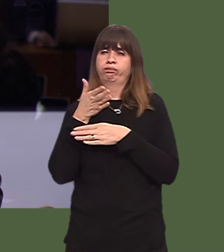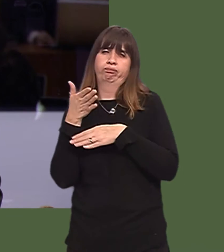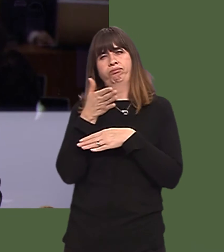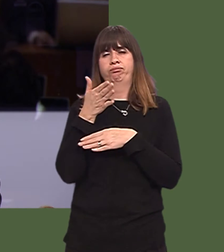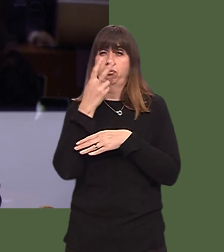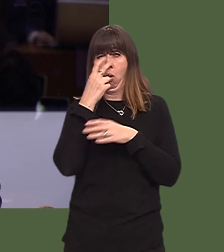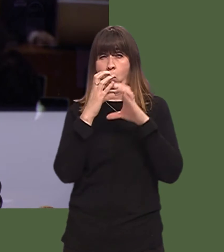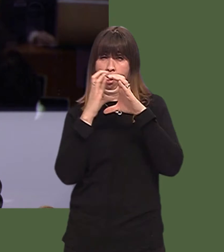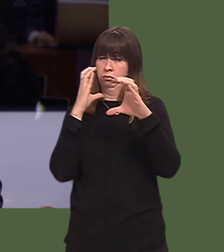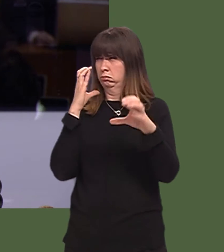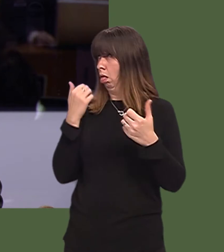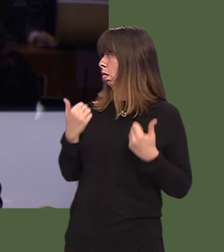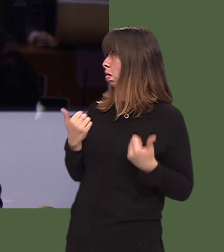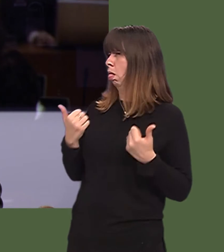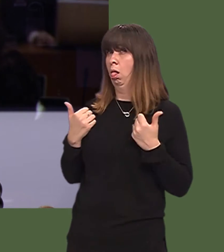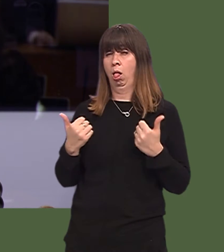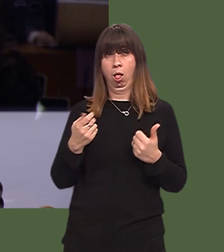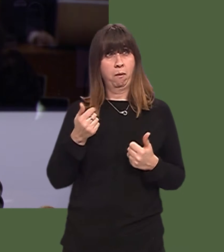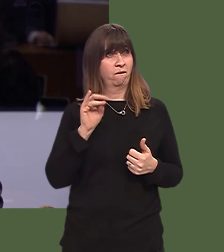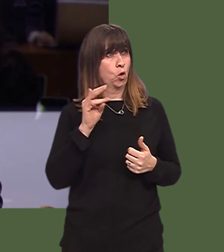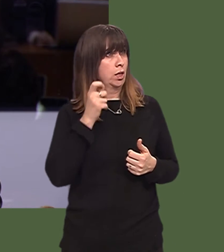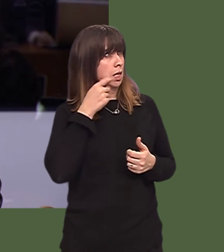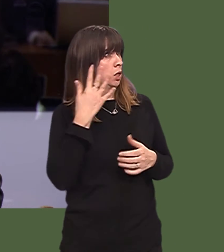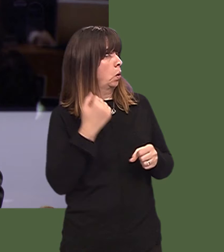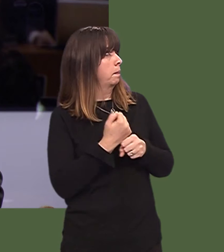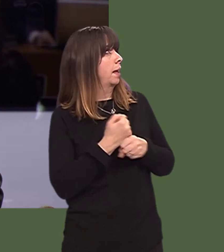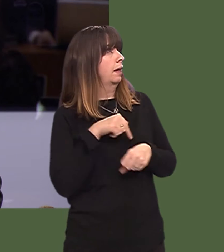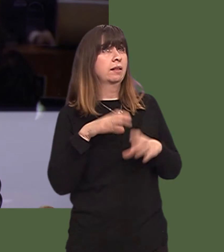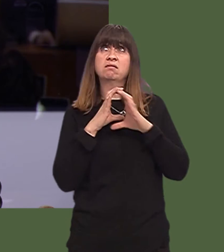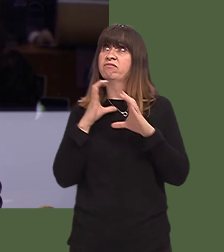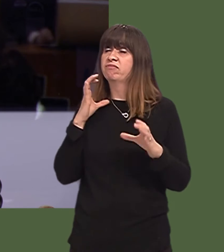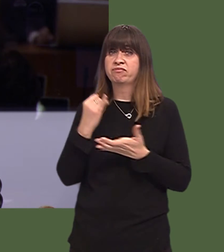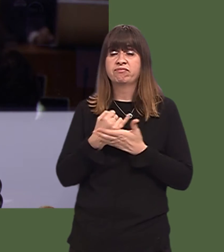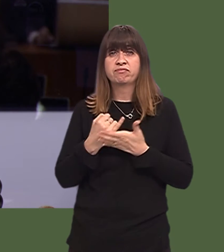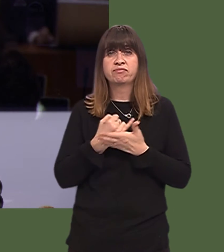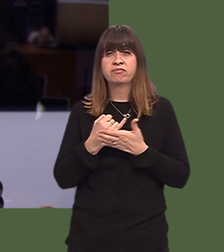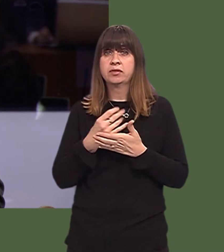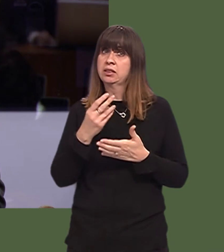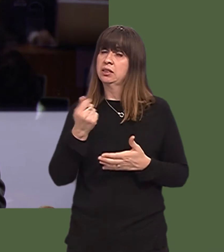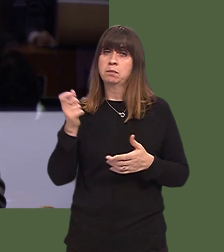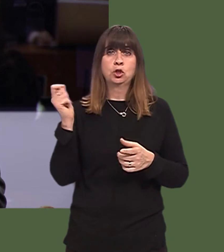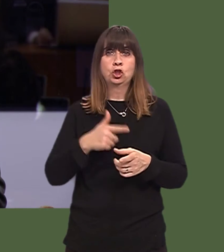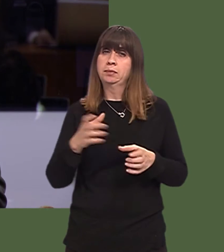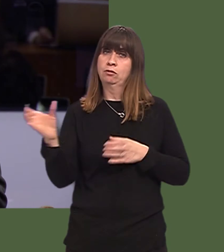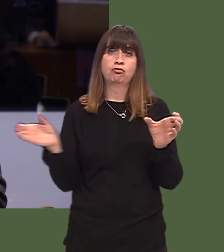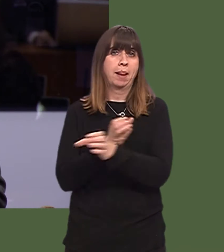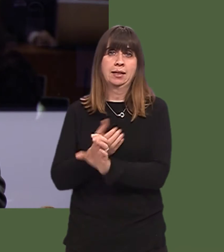stock in use being over 40 years old. Some locomotives are still running after their sell-by date.